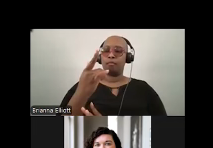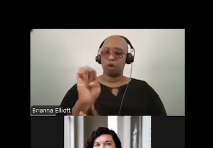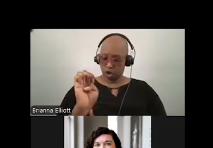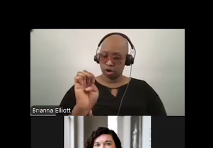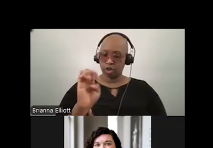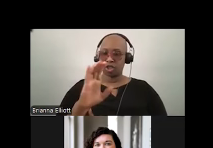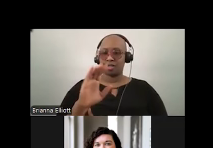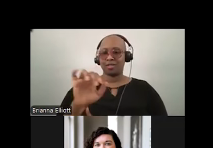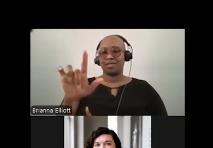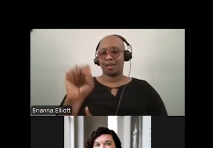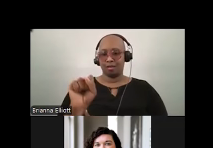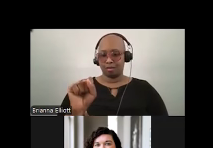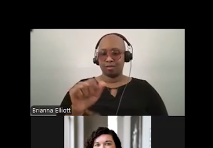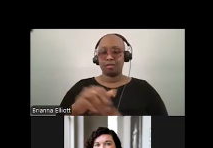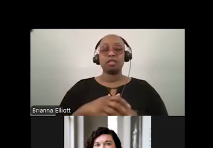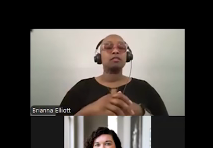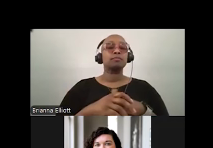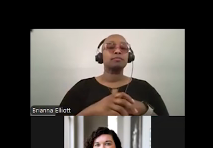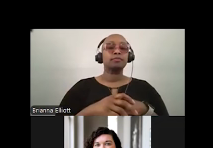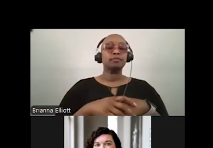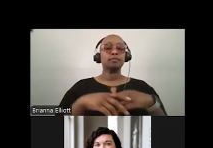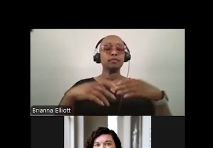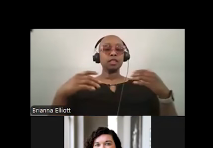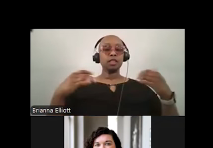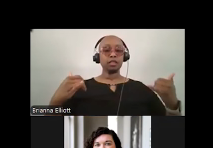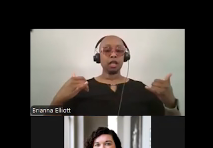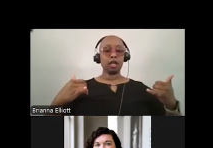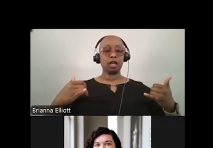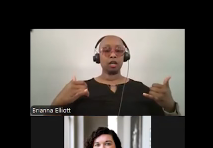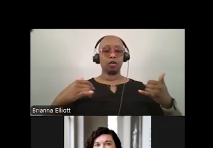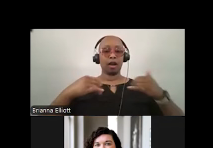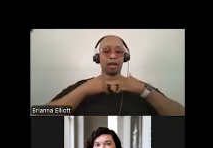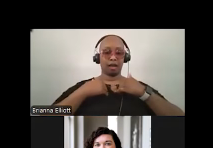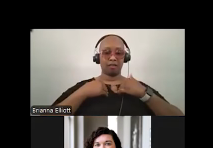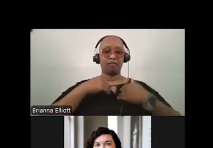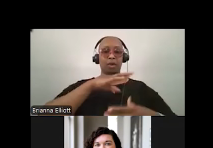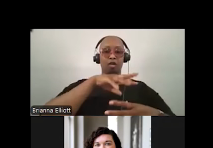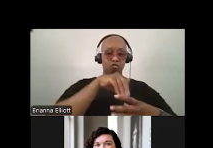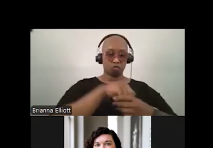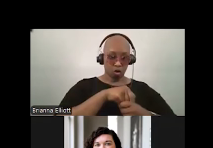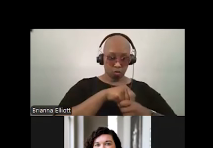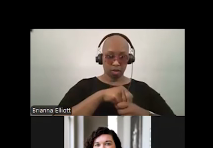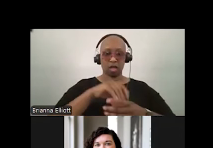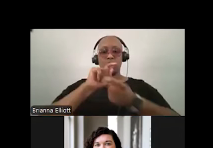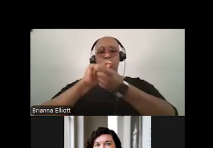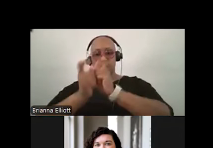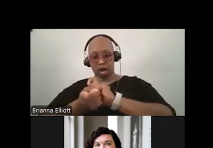going to do is I have my enrollment where it goes. I have my change where it goes. And then I can add